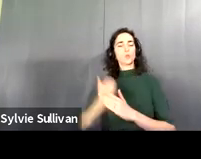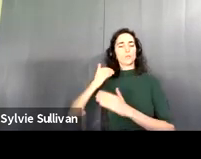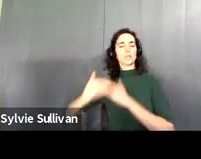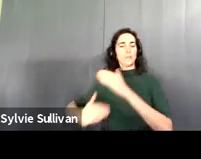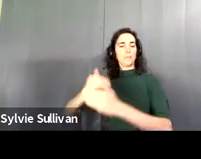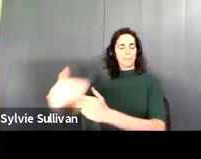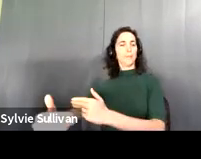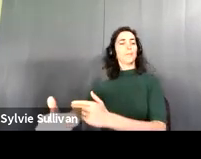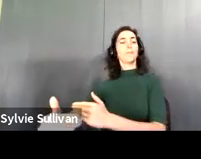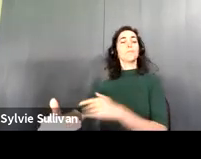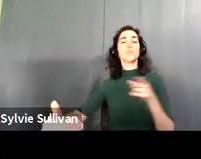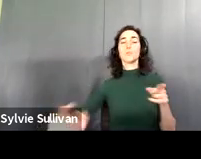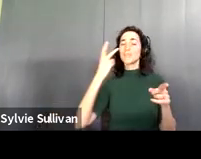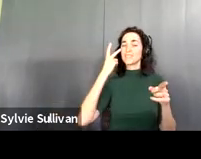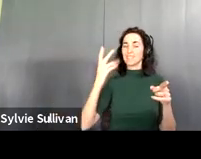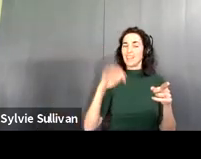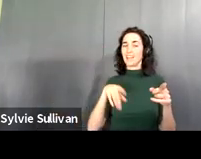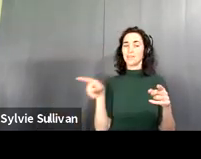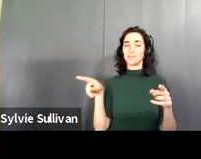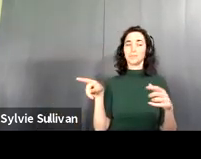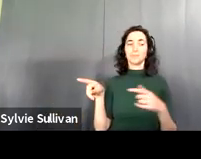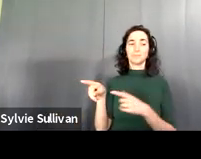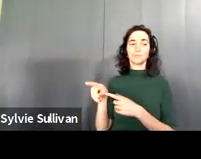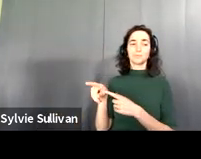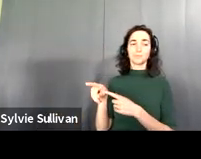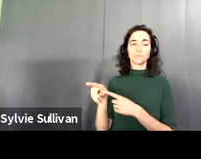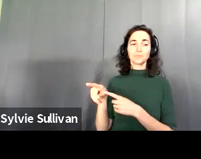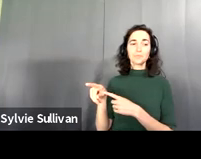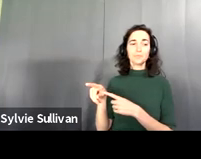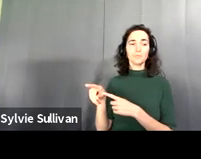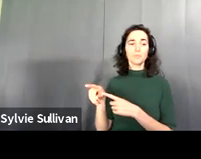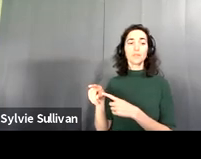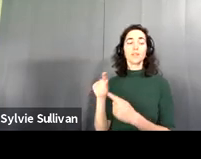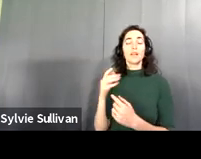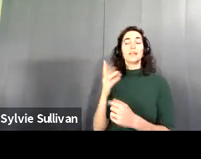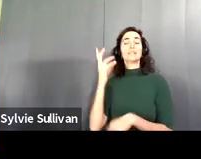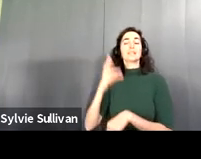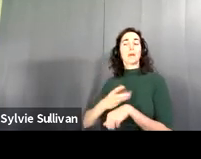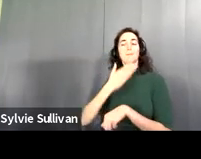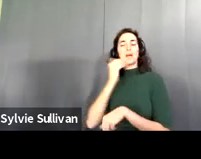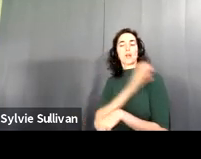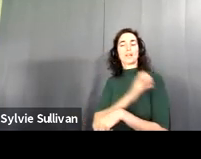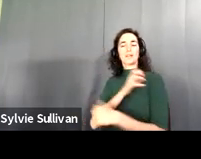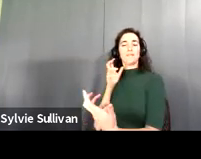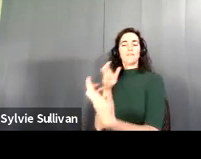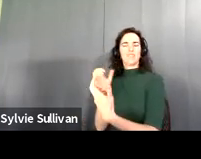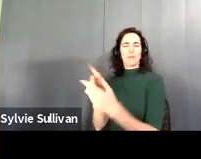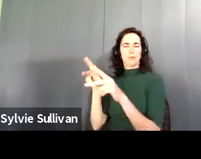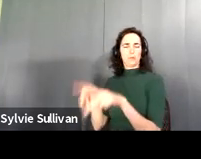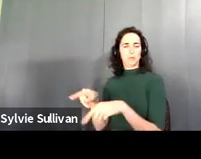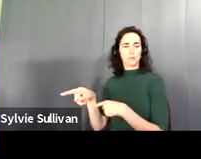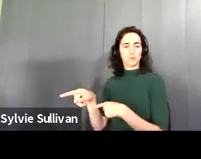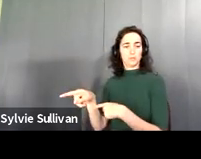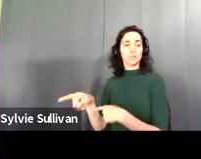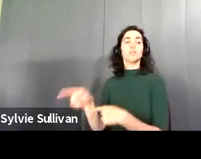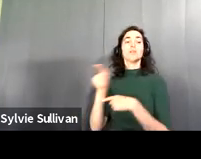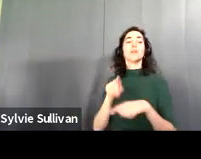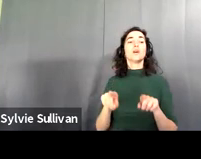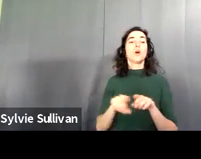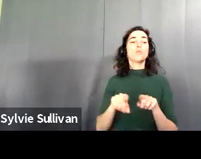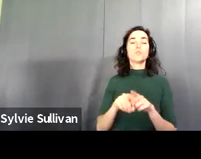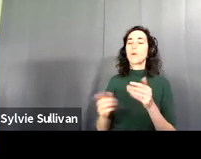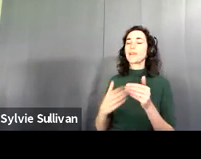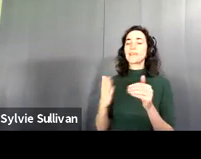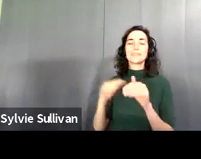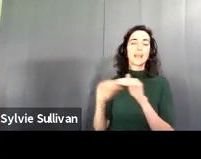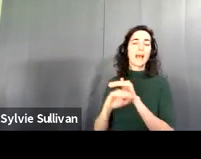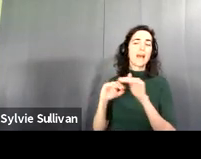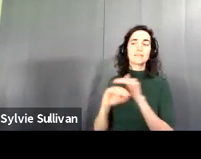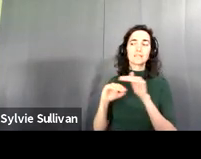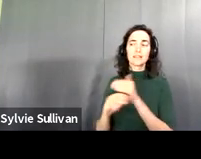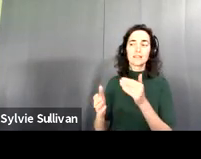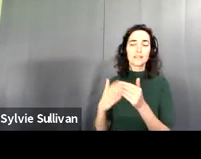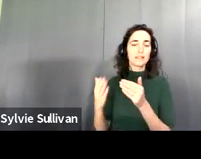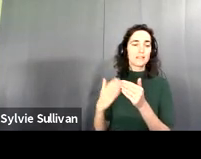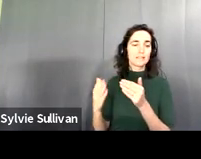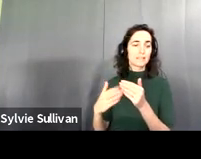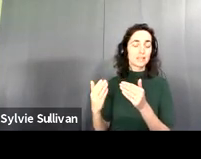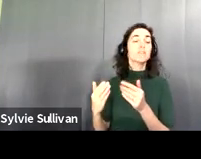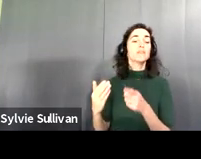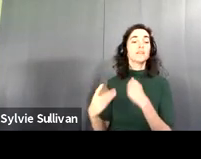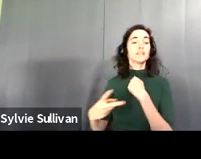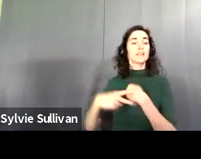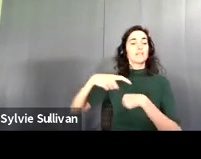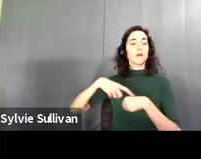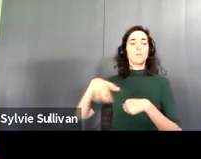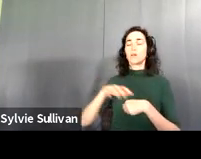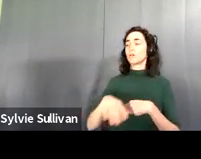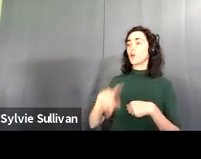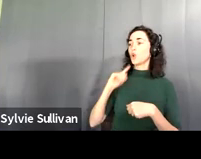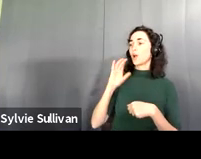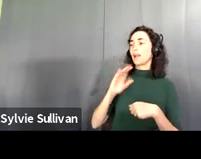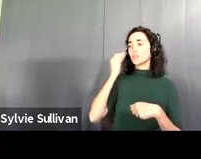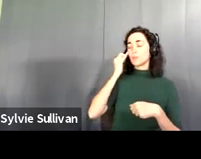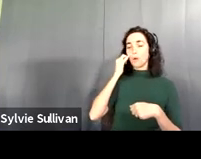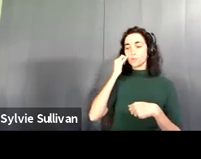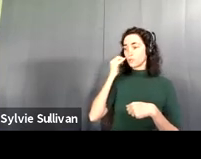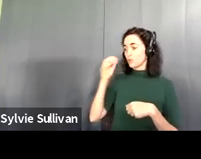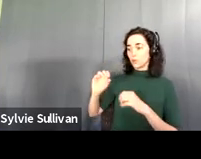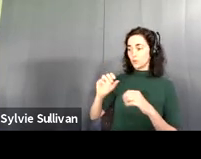And so with the crisis now model you can see that it's six times better a clinical fit for the individual that's in crisis. And then also since we are so accessible to law enforcement officers, it saves the time of about 37 full time law enforcement officers.